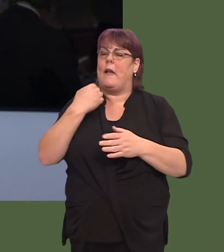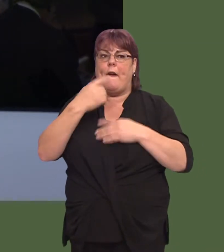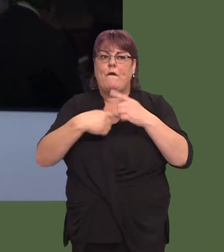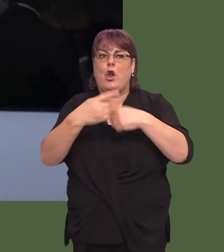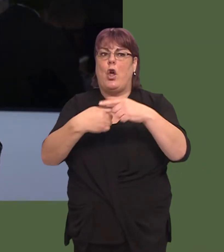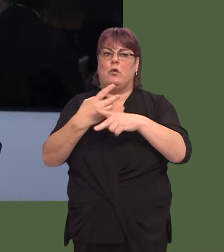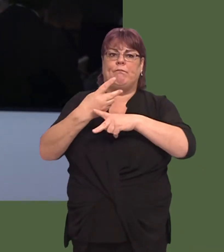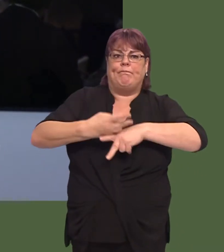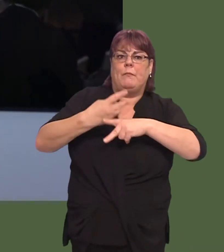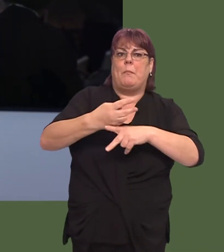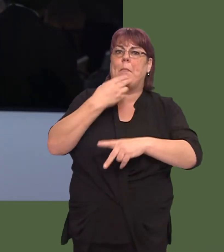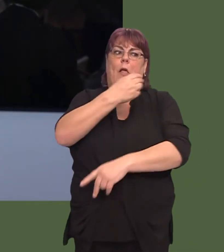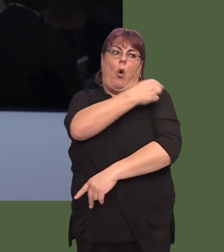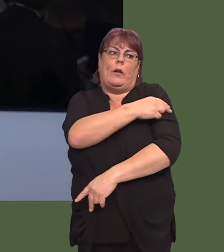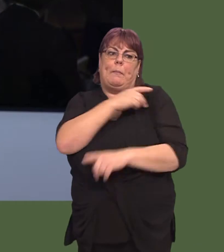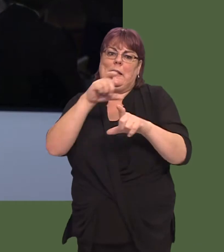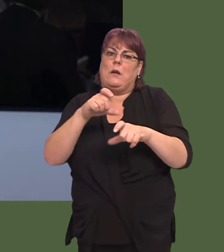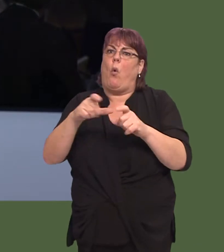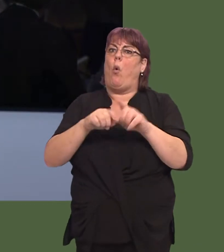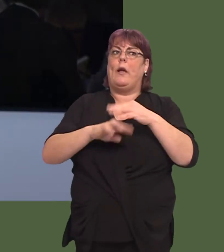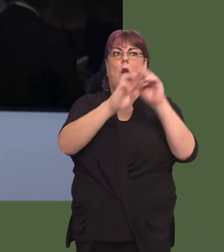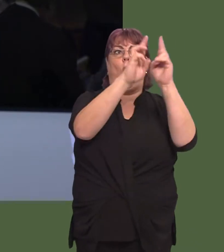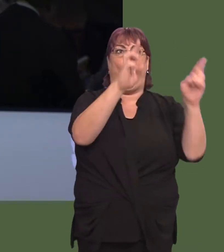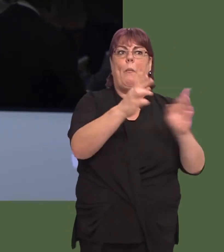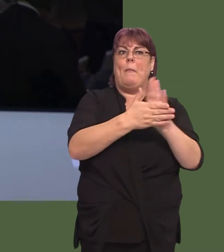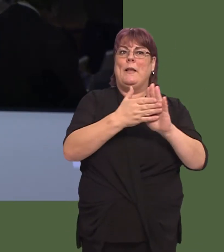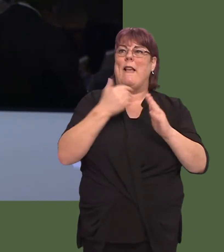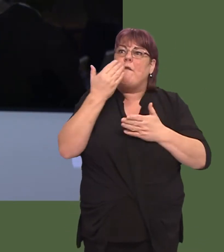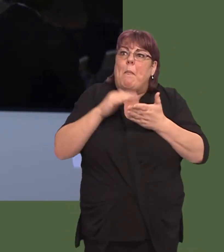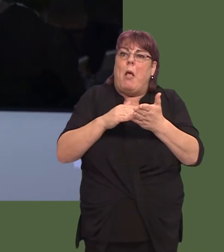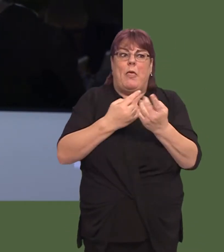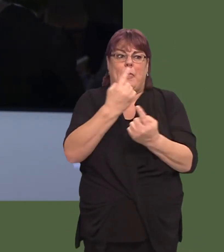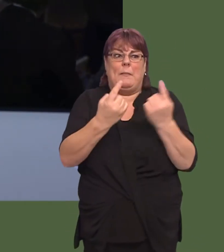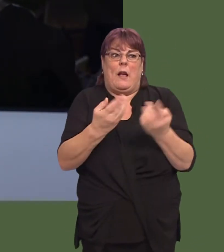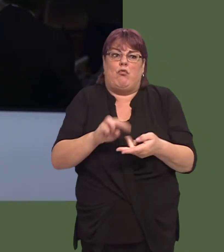So, they are having to raise over £2 million a month, and theyíre keen to help you, the